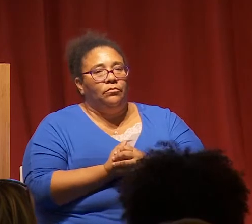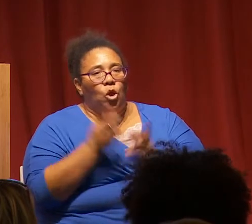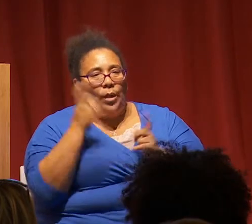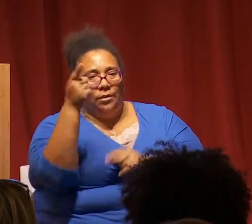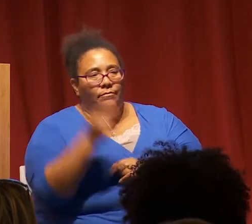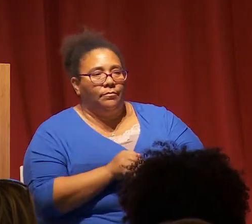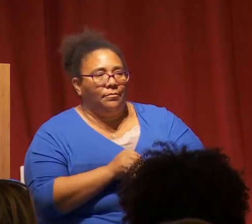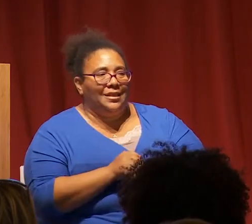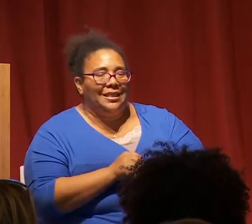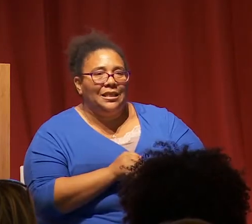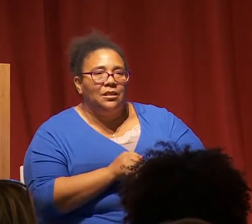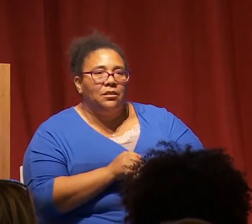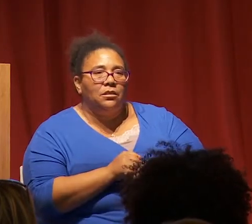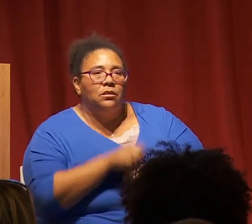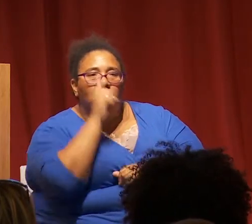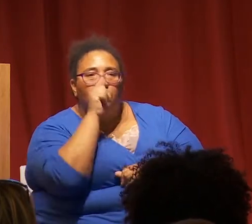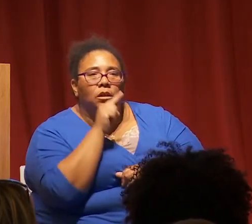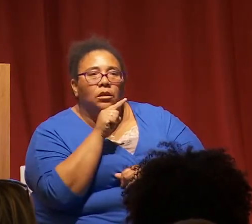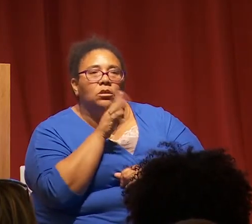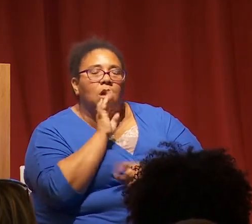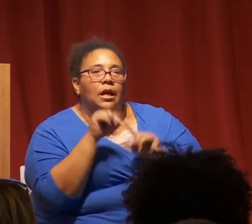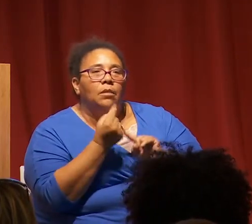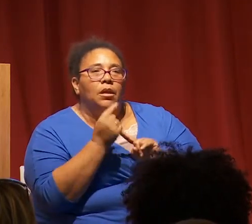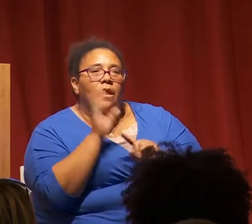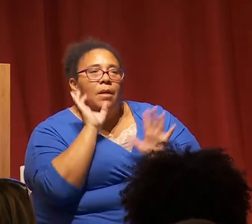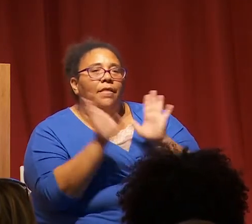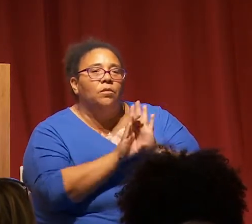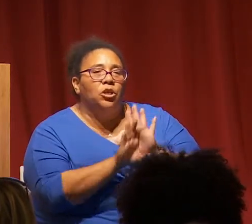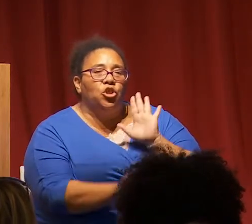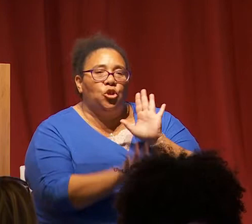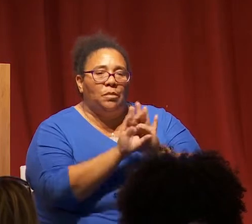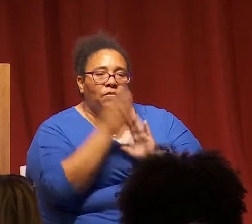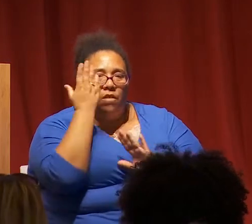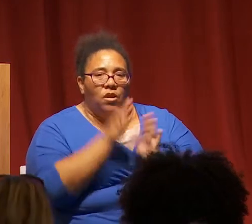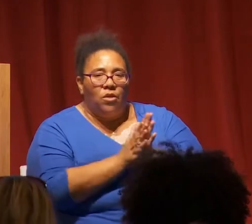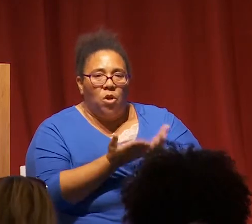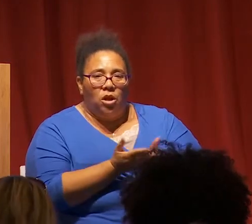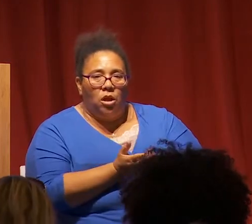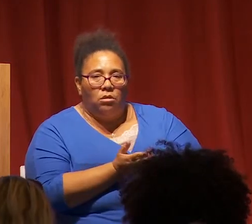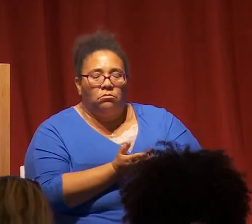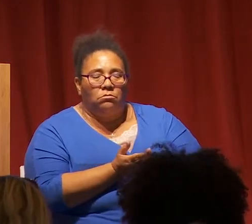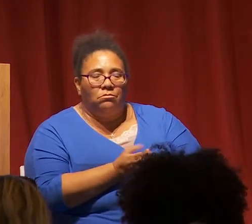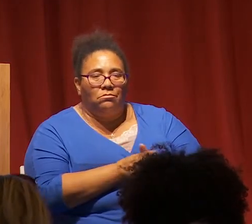Can you talk a little bit about the picture that you chose there because that’s a really dynamic picture?